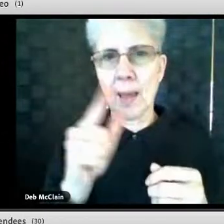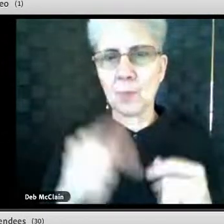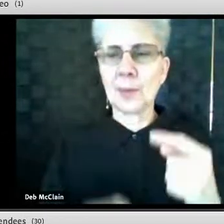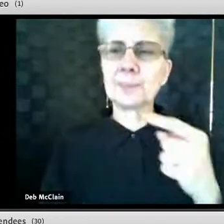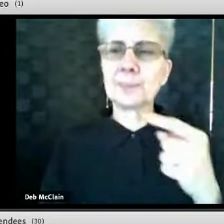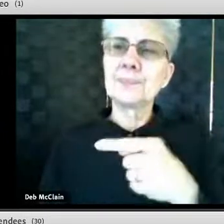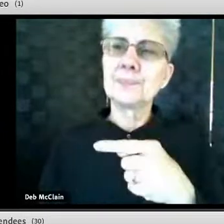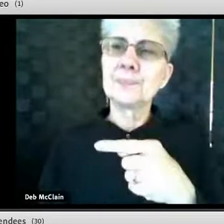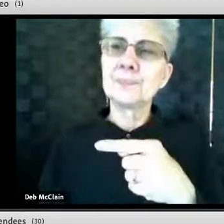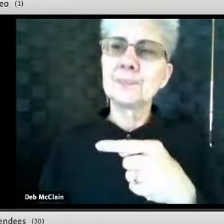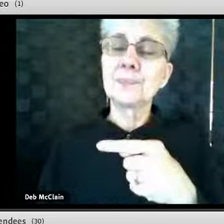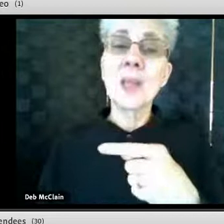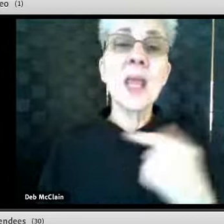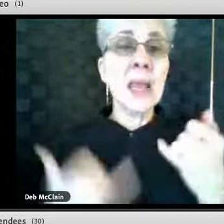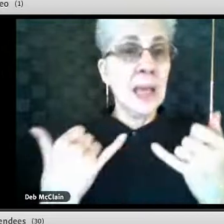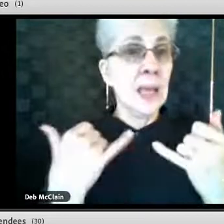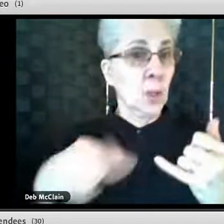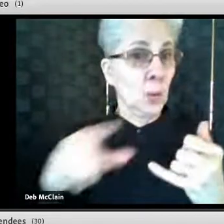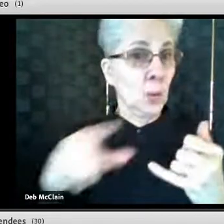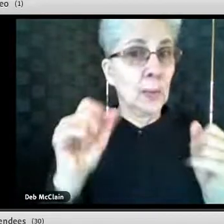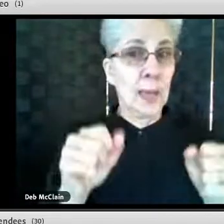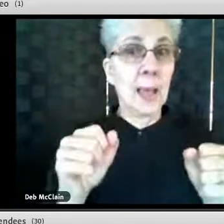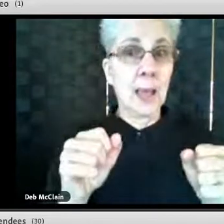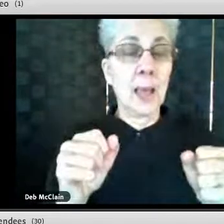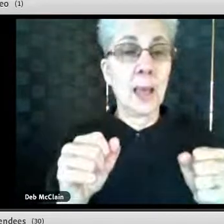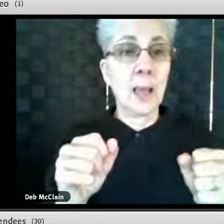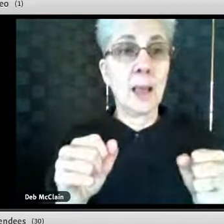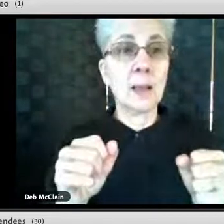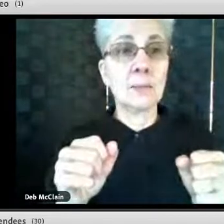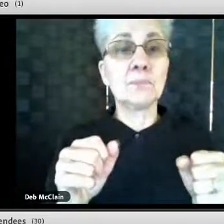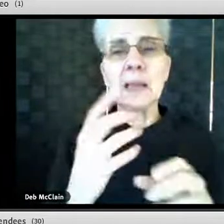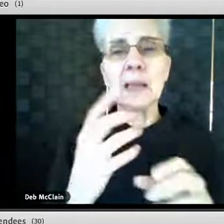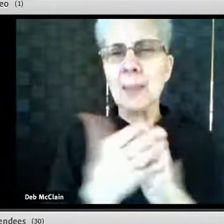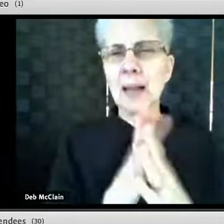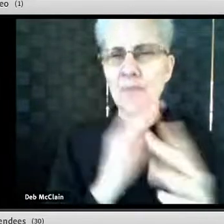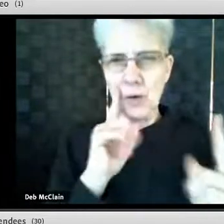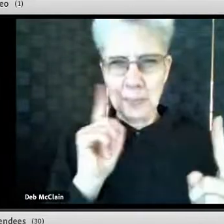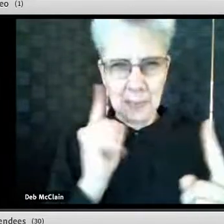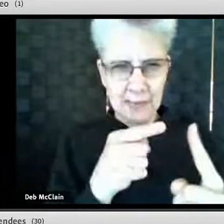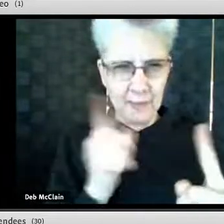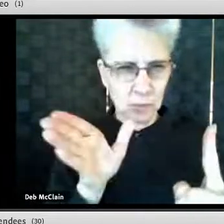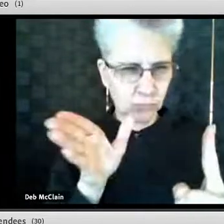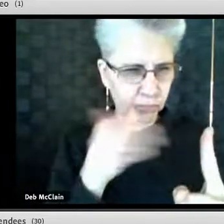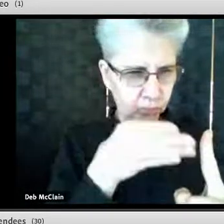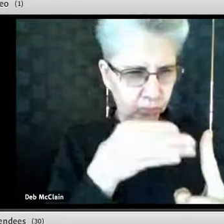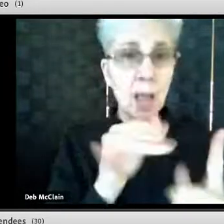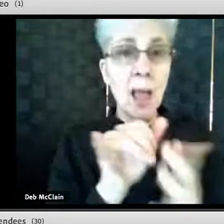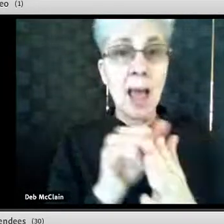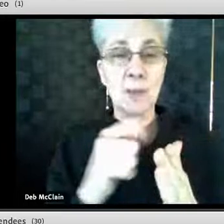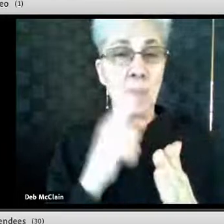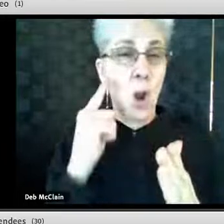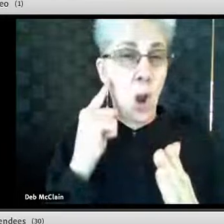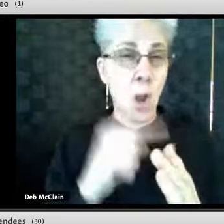as a library, so you can, creepily, get very specific,